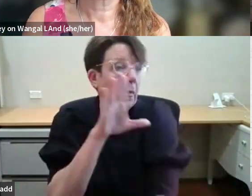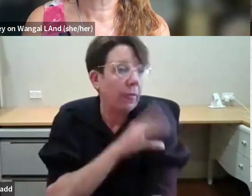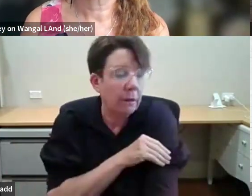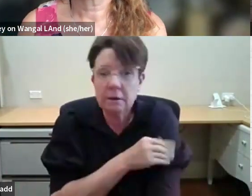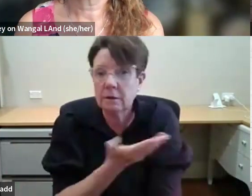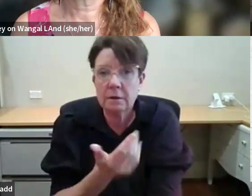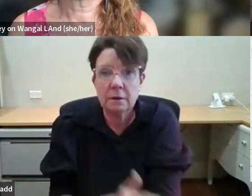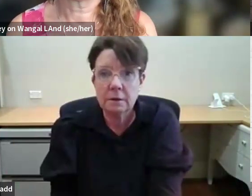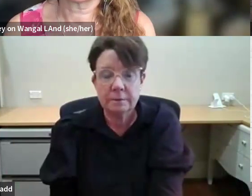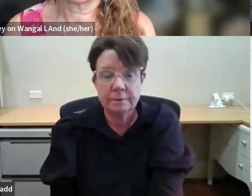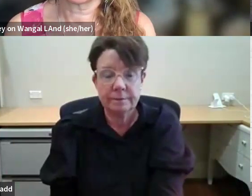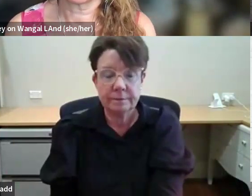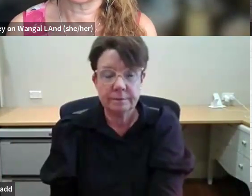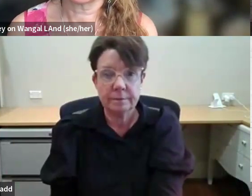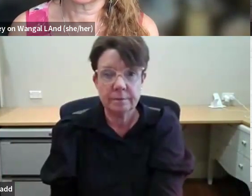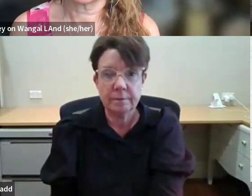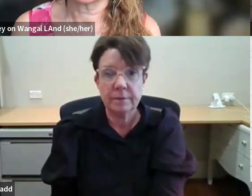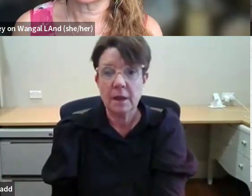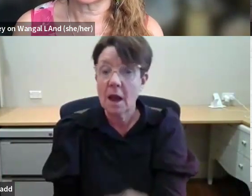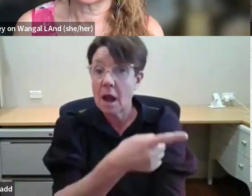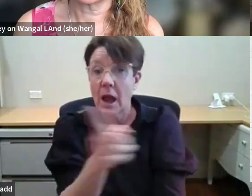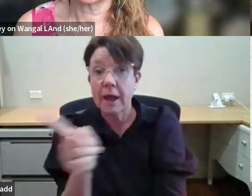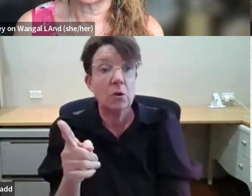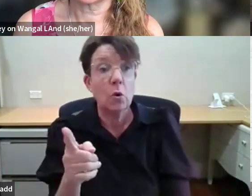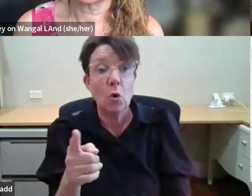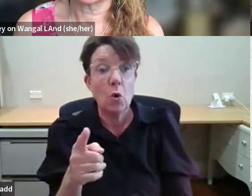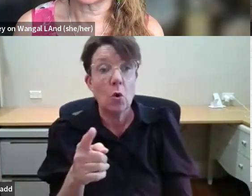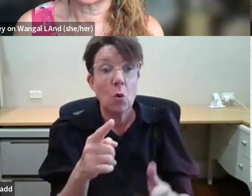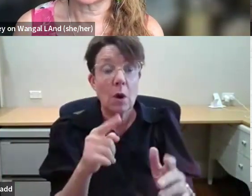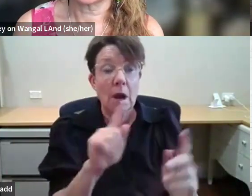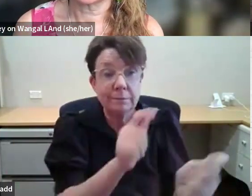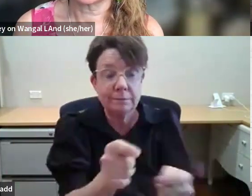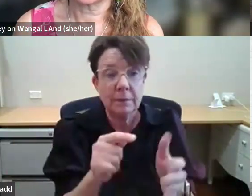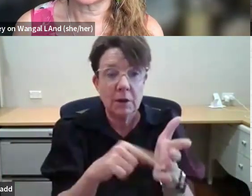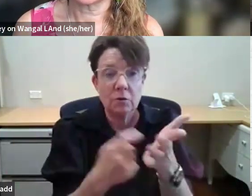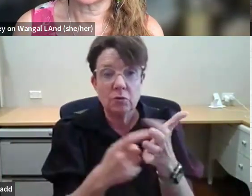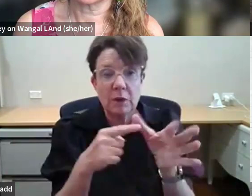what to do, if you are working at an organisation that people